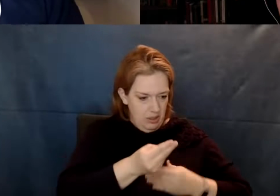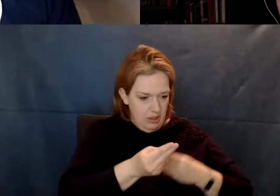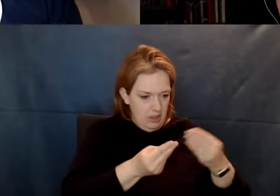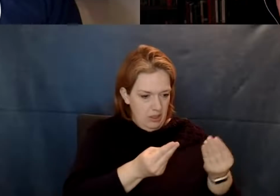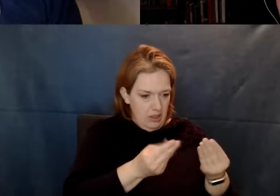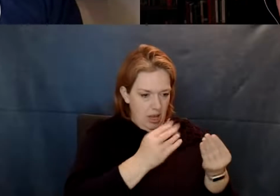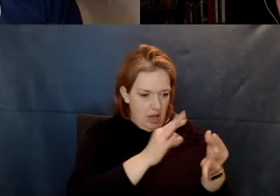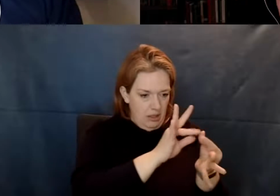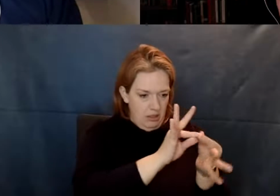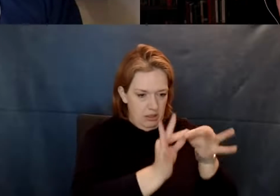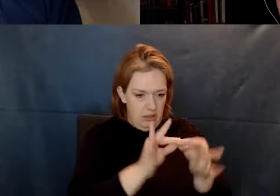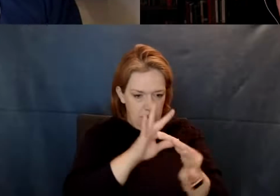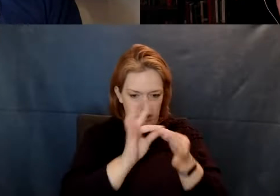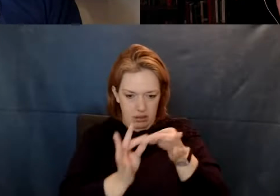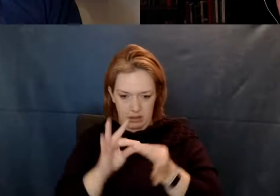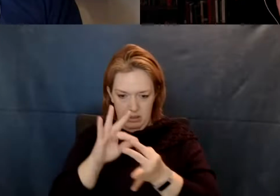of meaning.